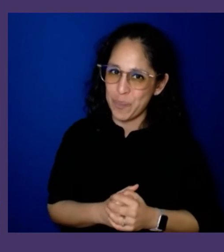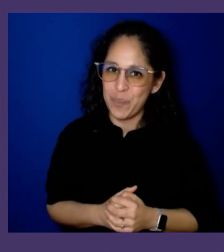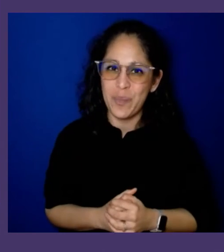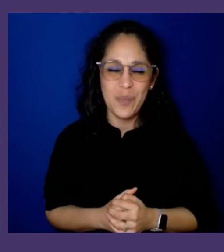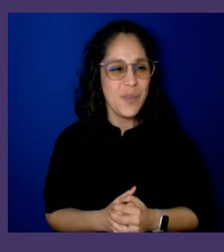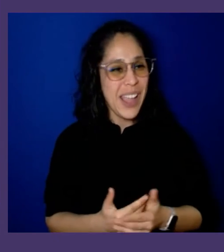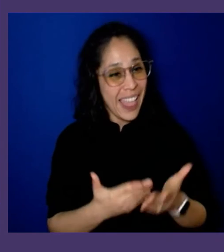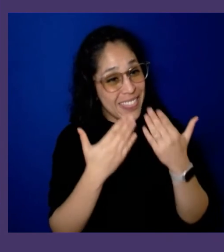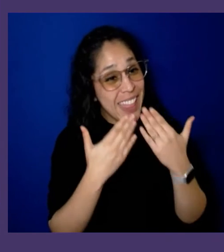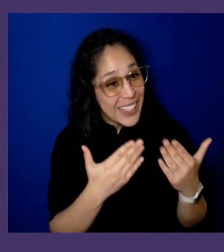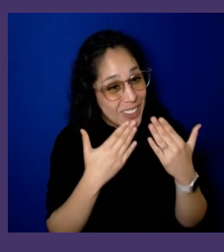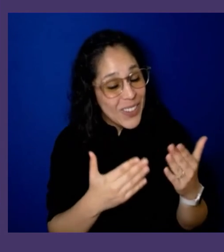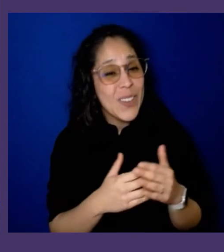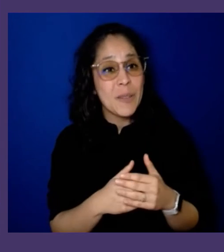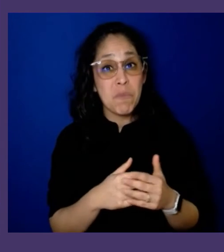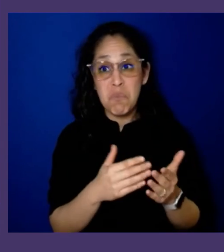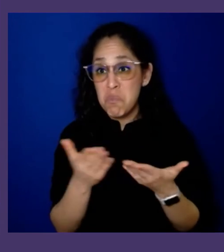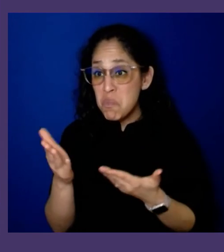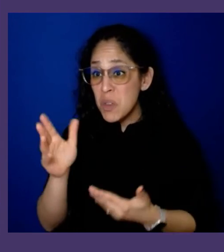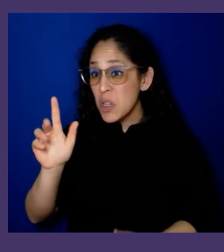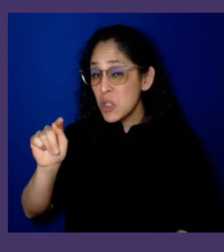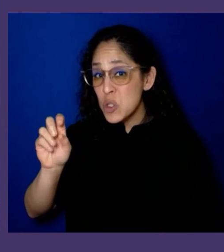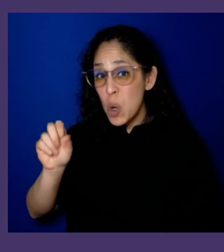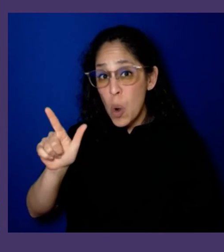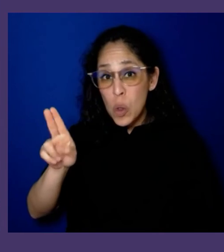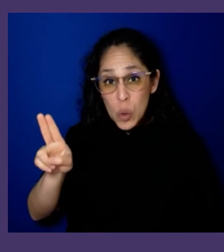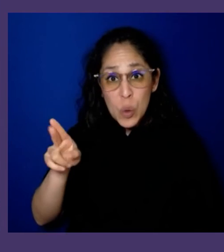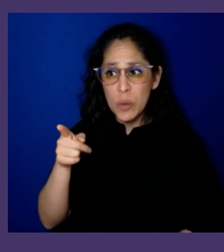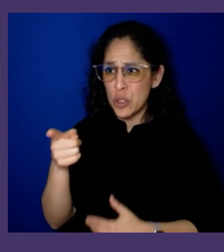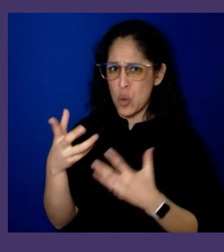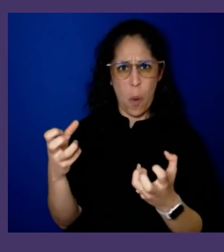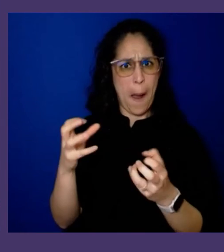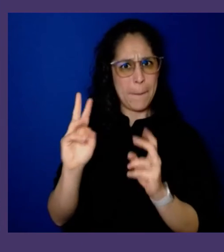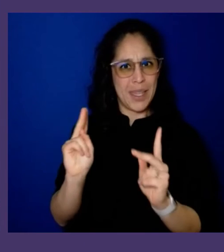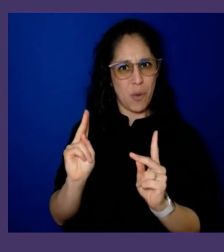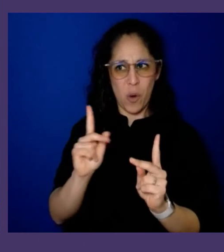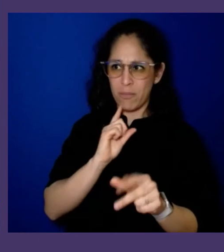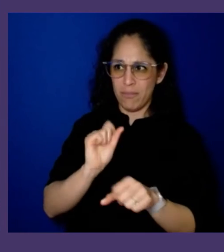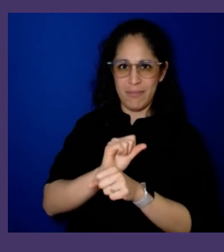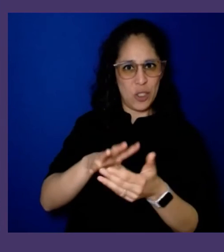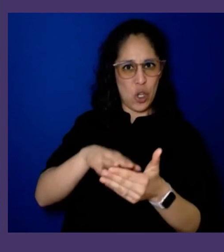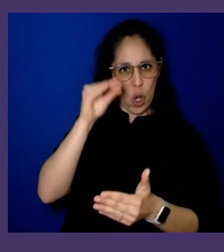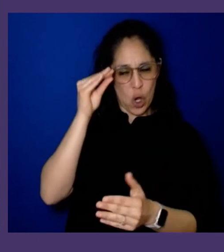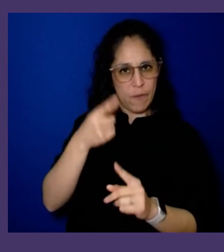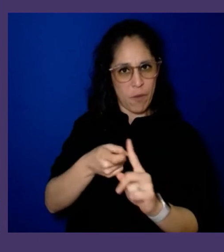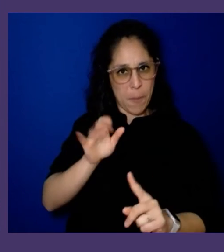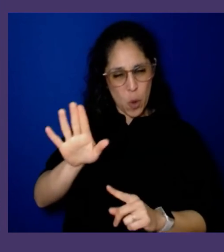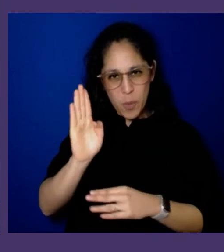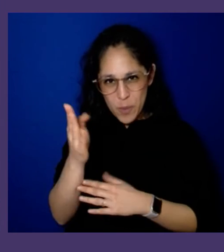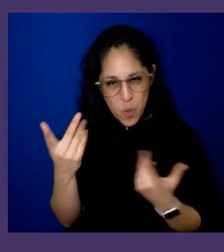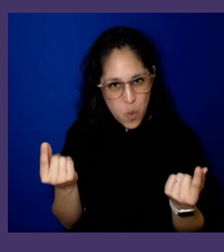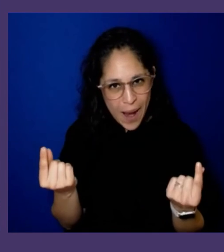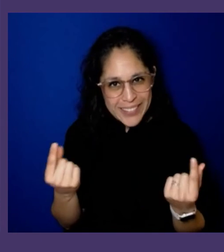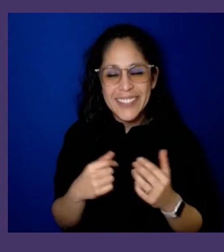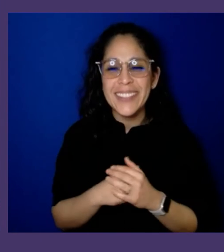How about you, Tolu? What would you like people to take away from your presentation? Tolu Adegbite: Yeah, absolutely. I think something